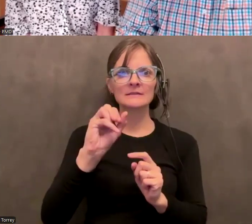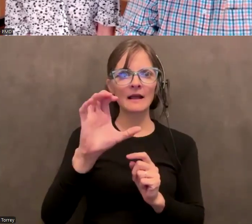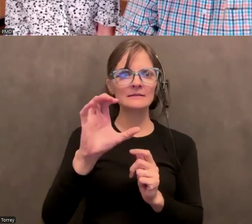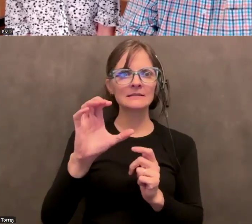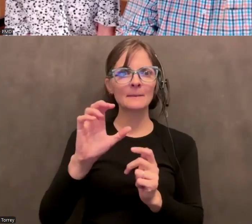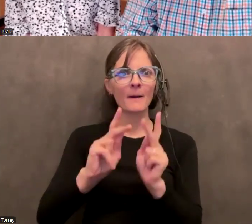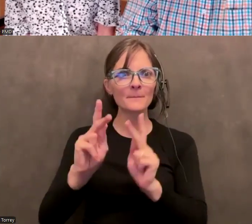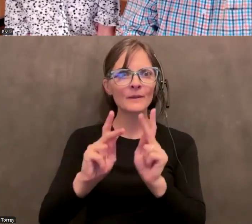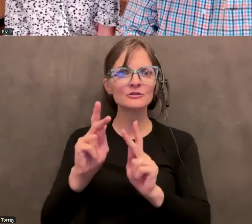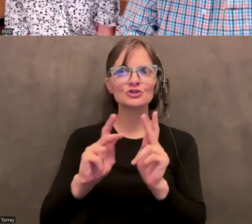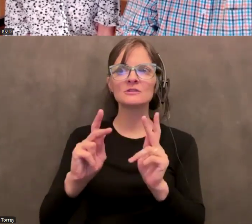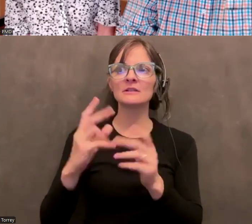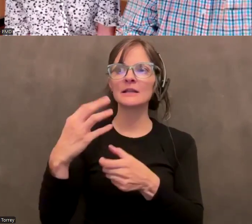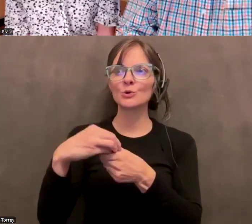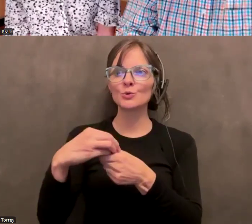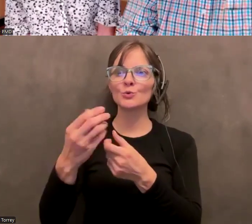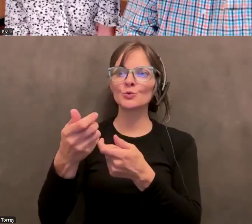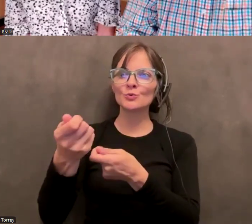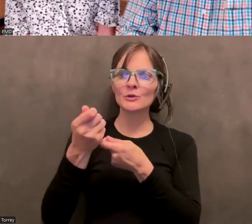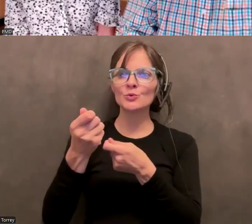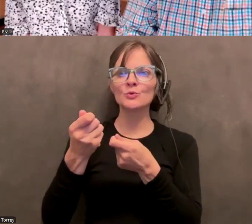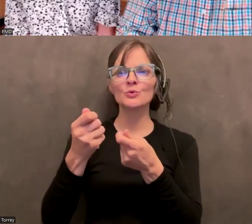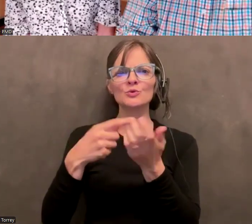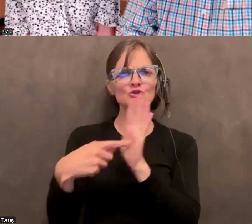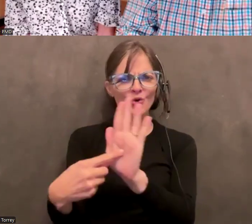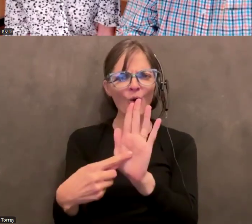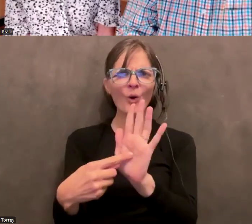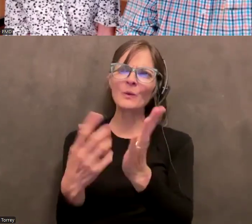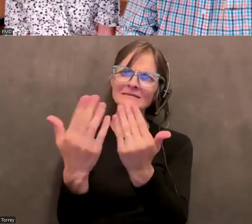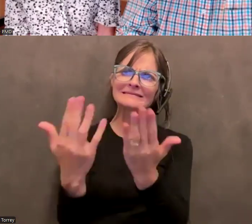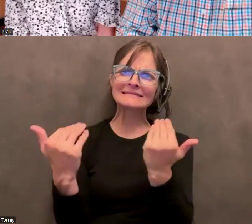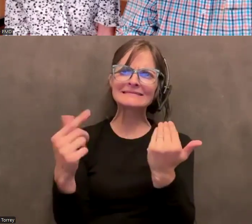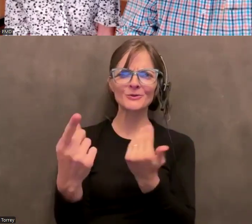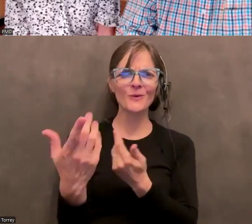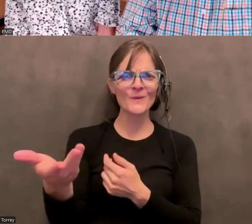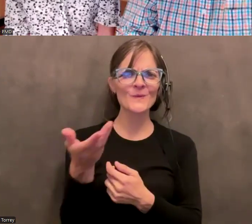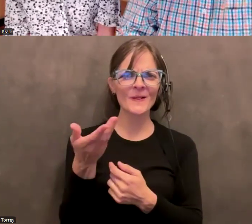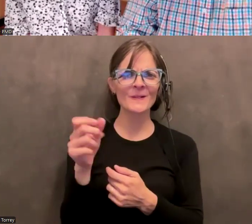I think the second thing I'm really going to take away is the tremendous versioning you've done, for lack of a better word.